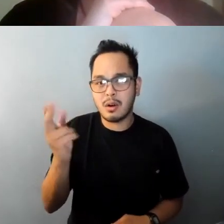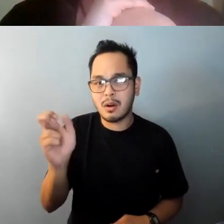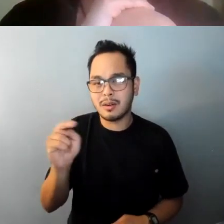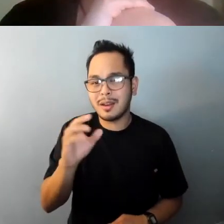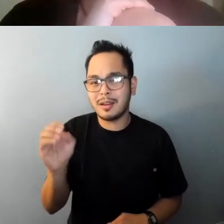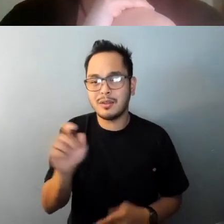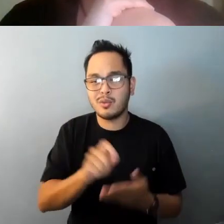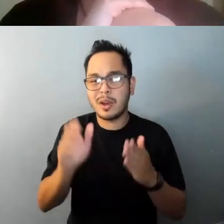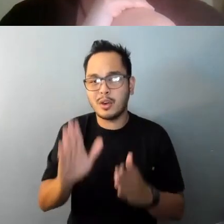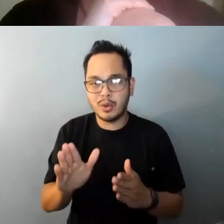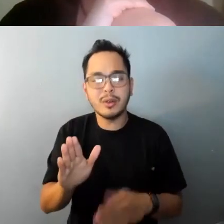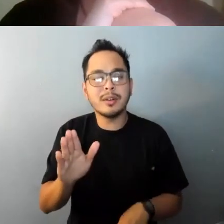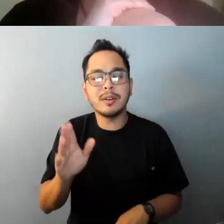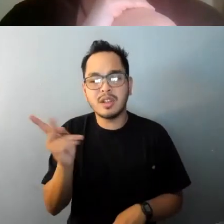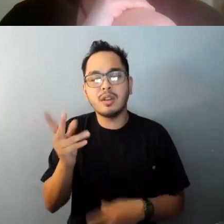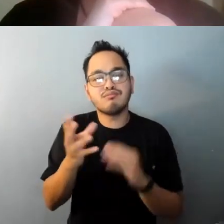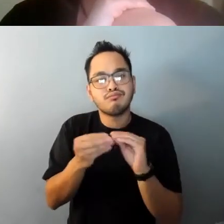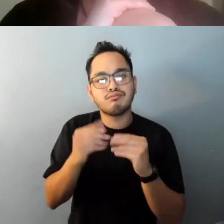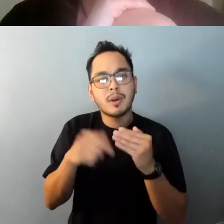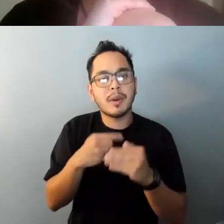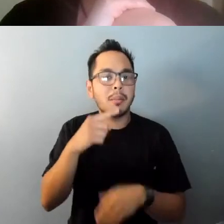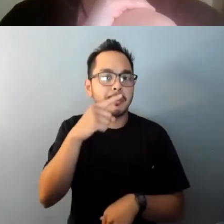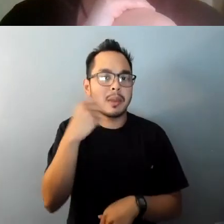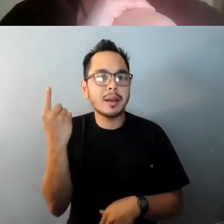and brown musical influences and the culture.